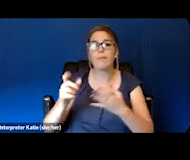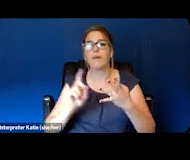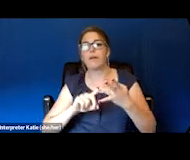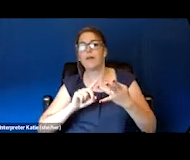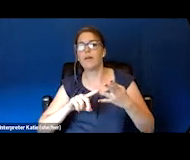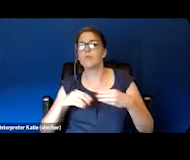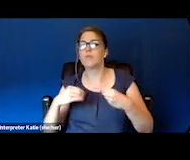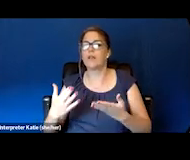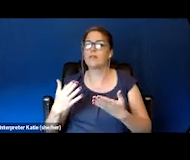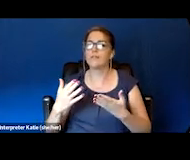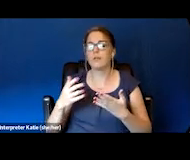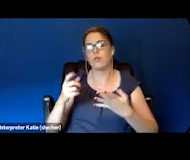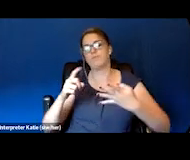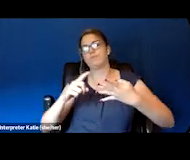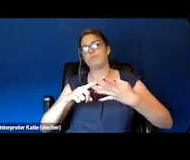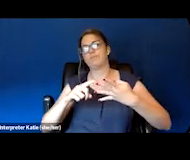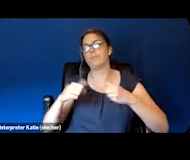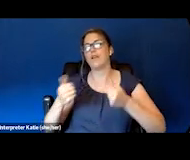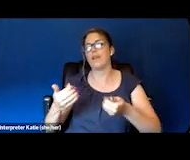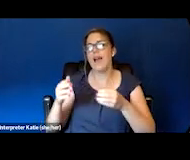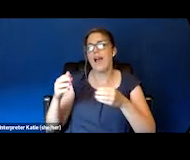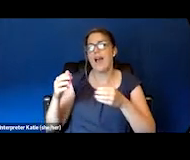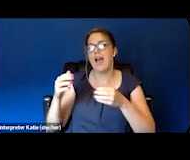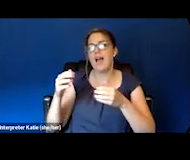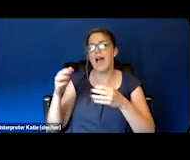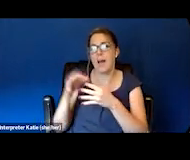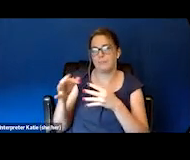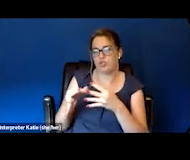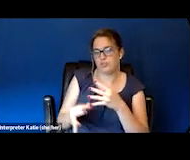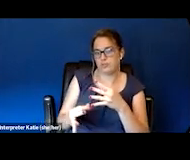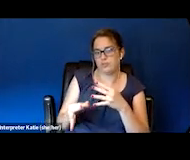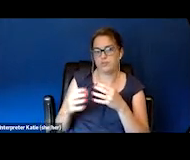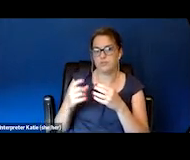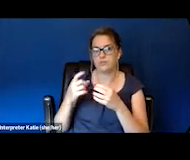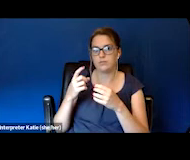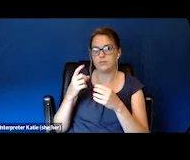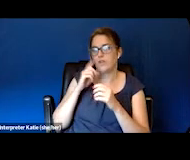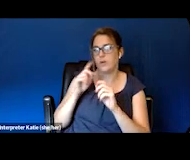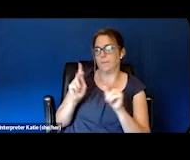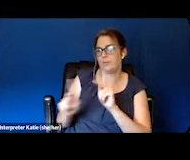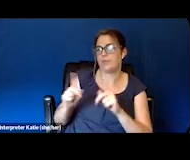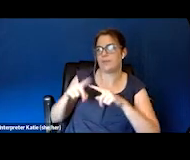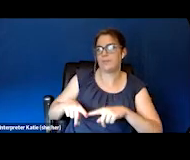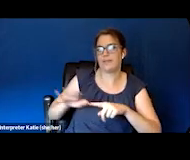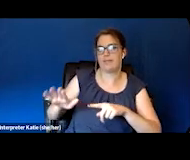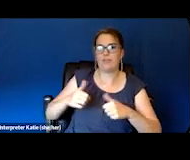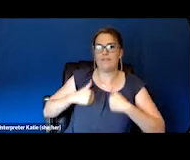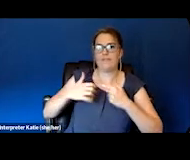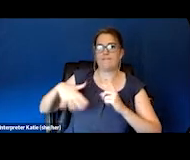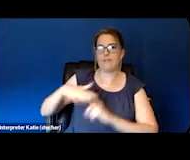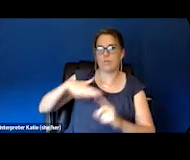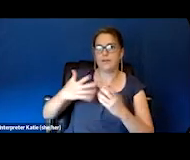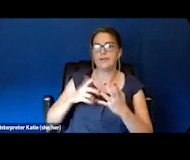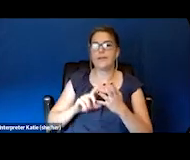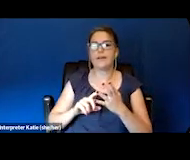to really offer options that work best for folks given their specific living environment. And of course our panelists will talk much more about this in a few moments.